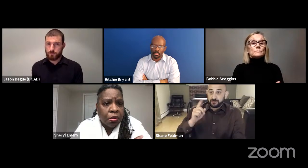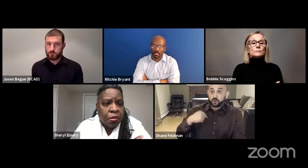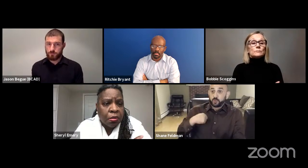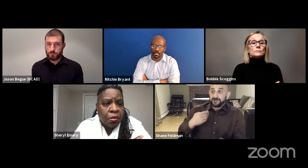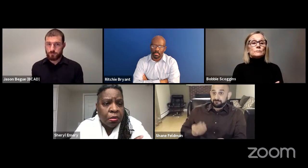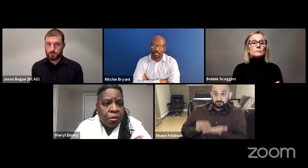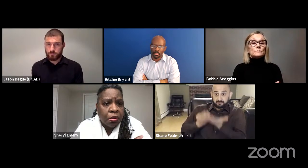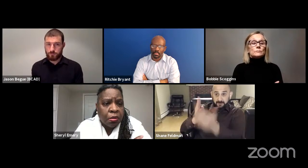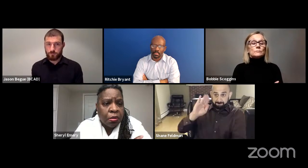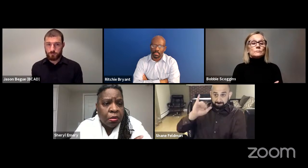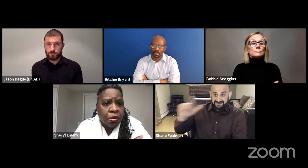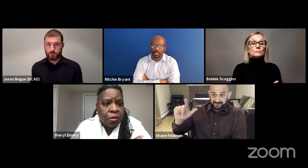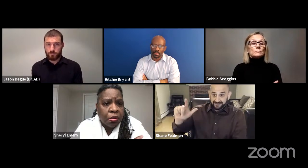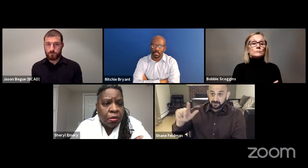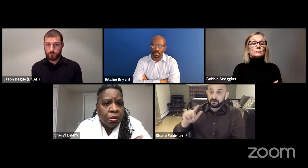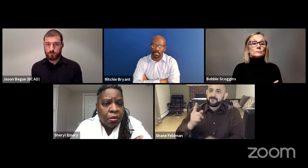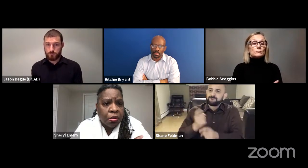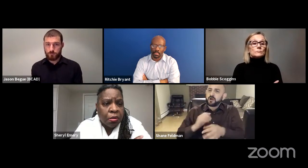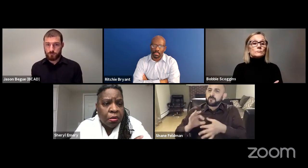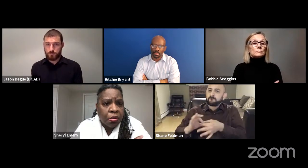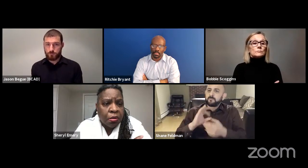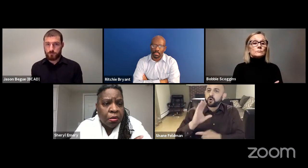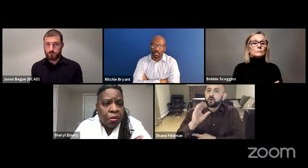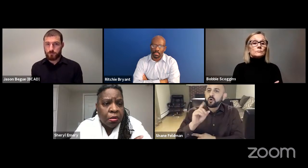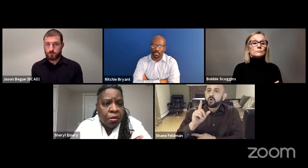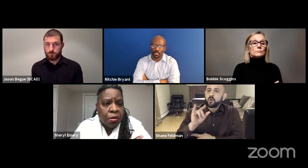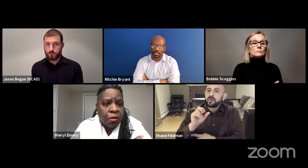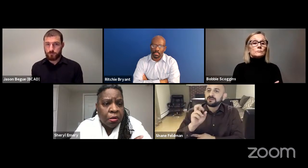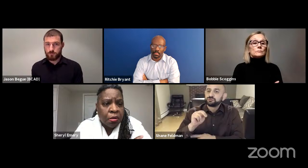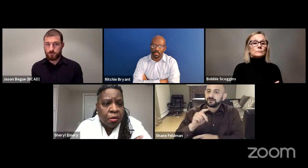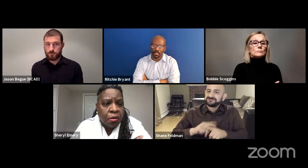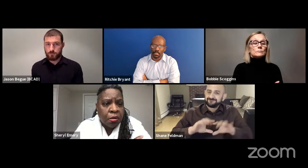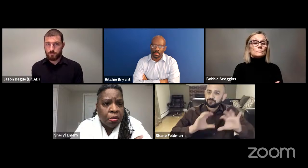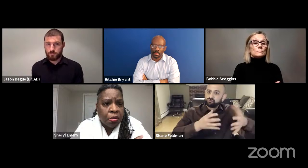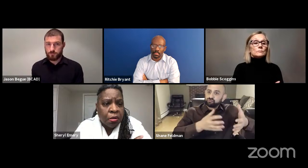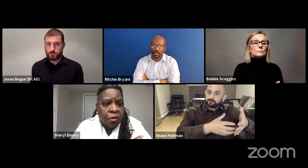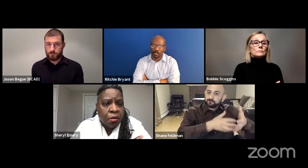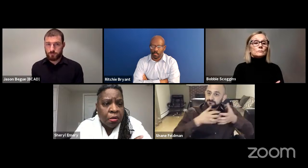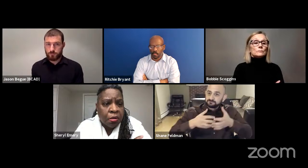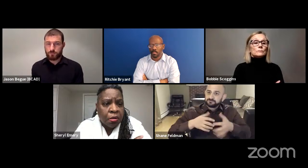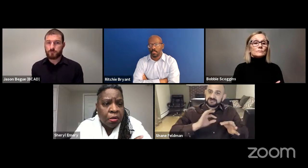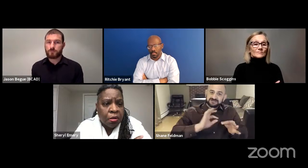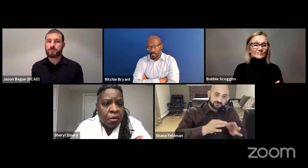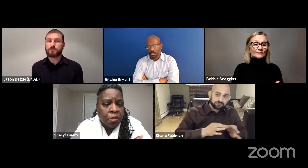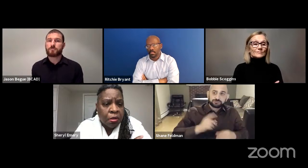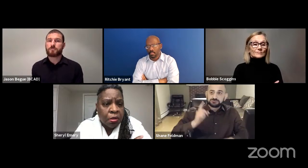is something that we need to strive for. Again, how the bill is drafted, we need to make sure